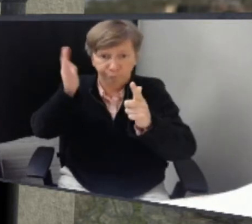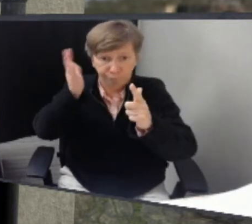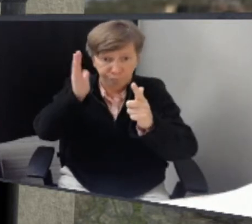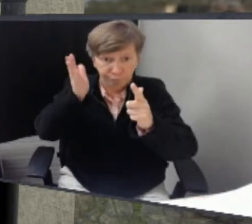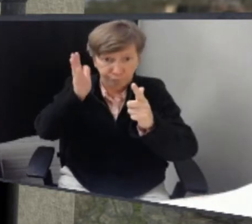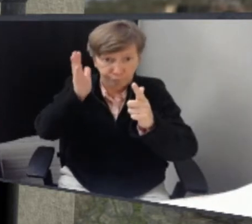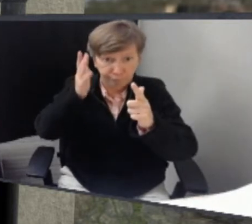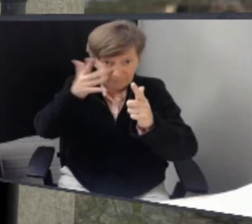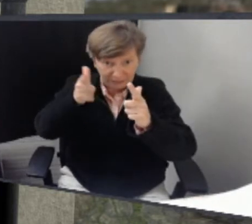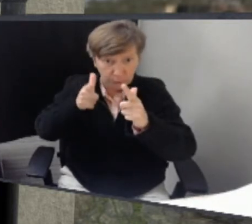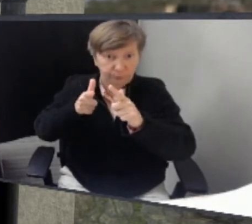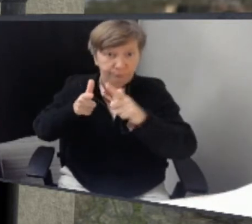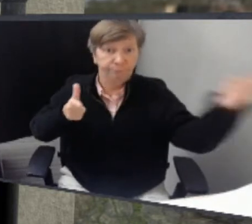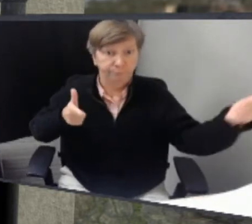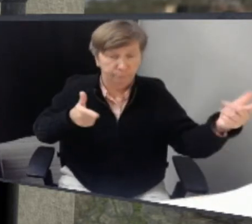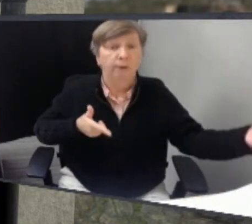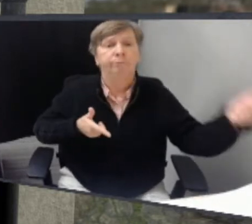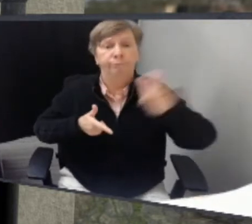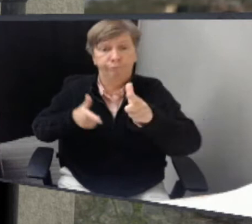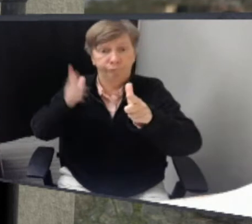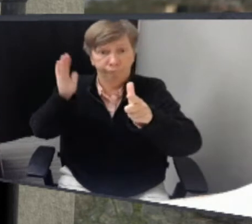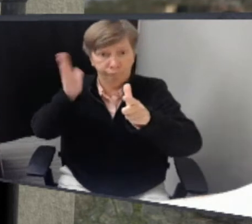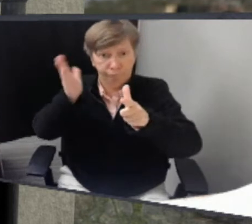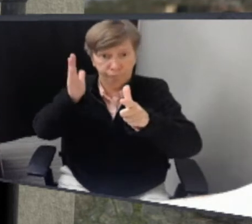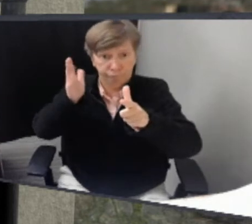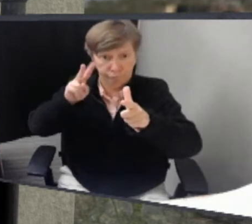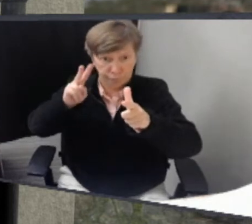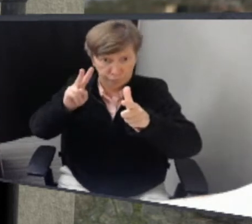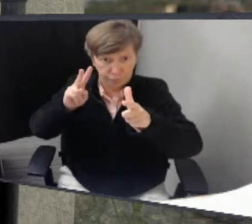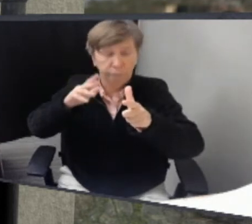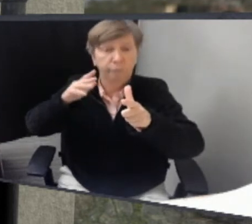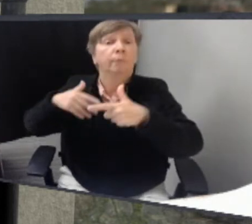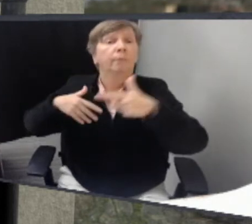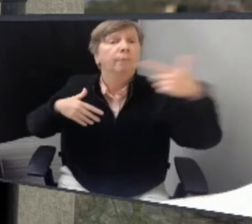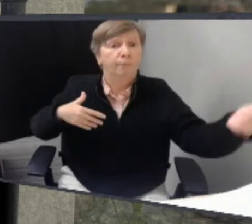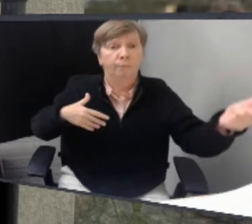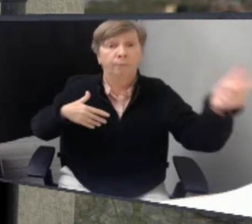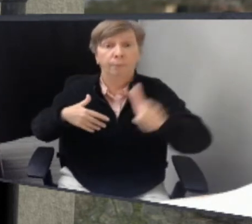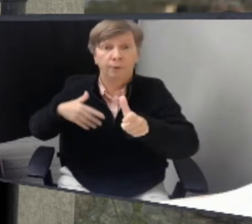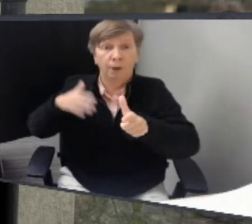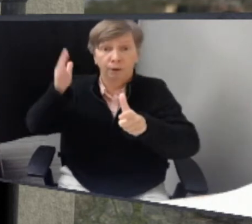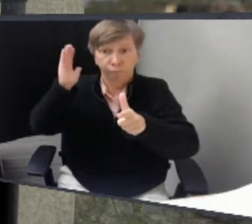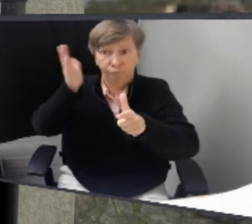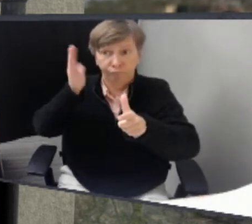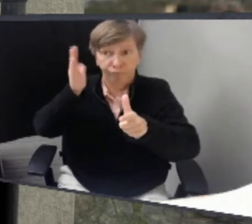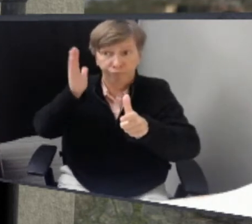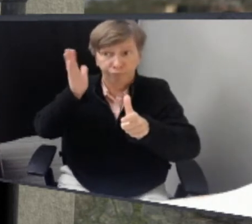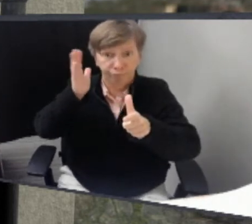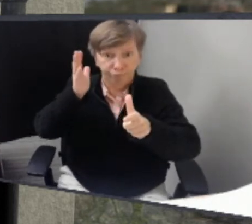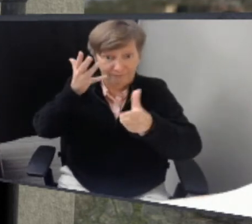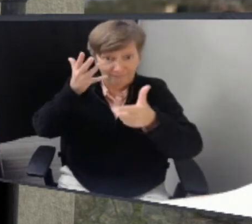Zoom room, and a presenter would come in, and do their presentation, and then the next presenter